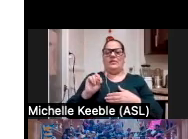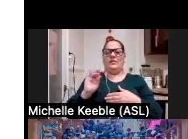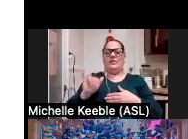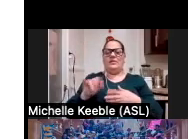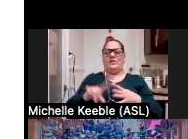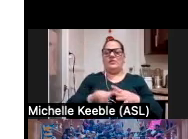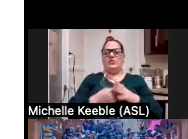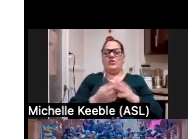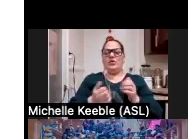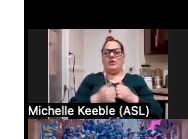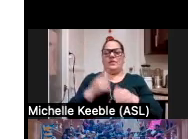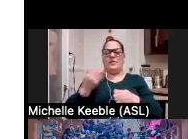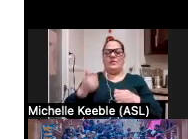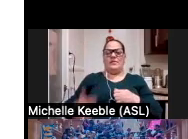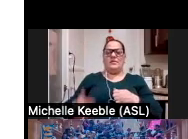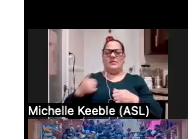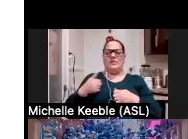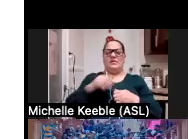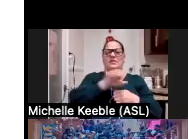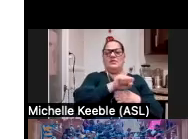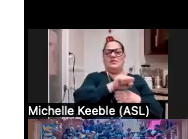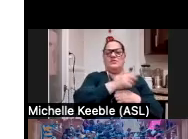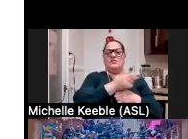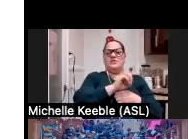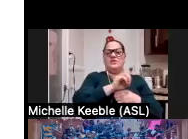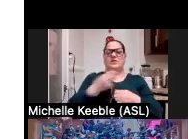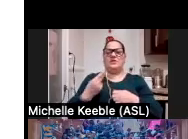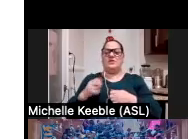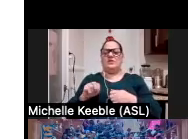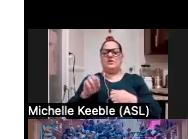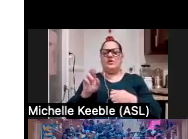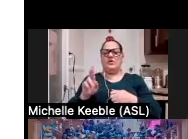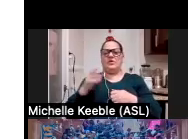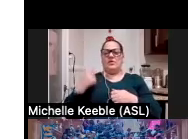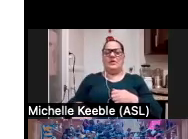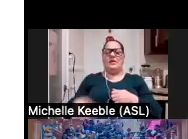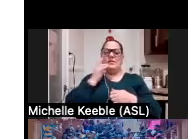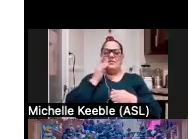a little bit about myself. My pronouns are she and her. Um, and I am a light-skinned, brunette,